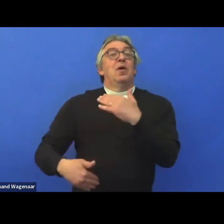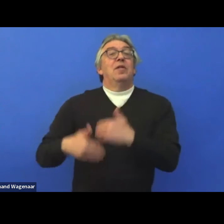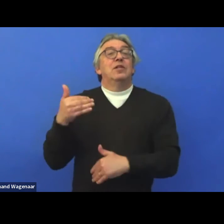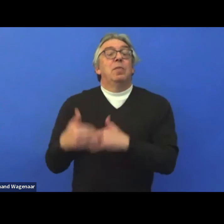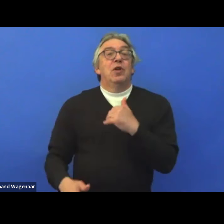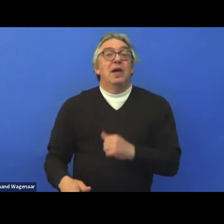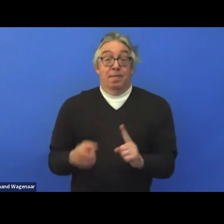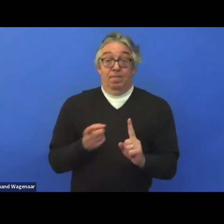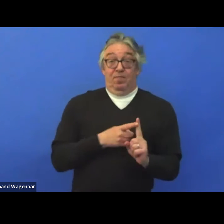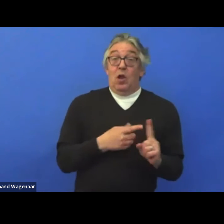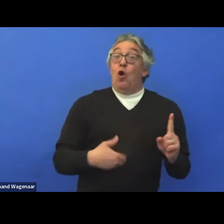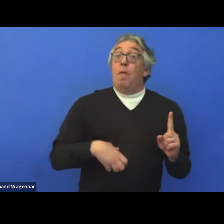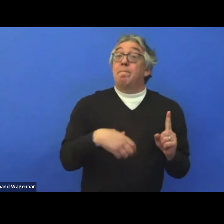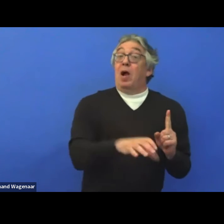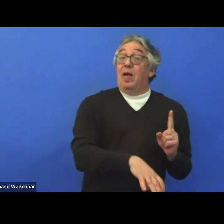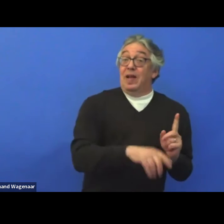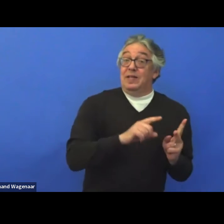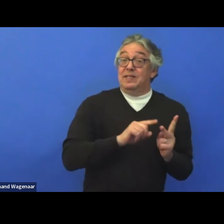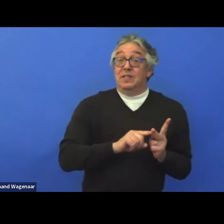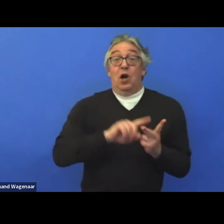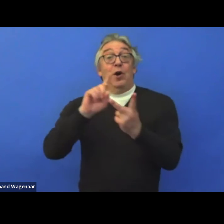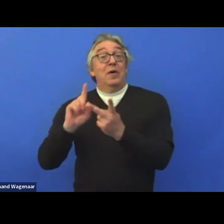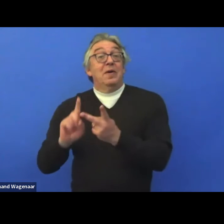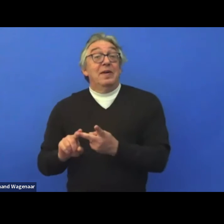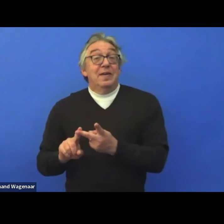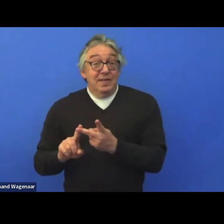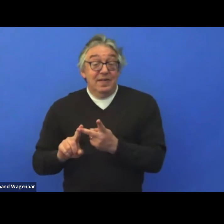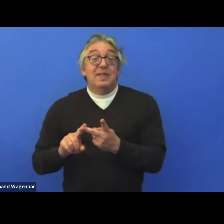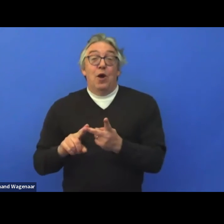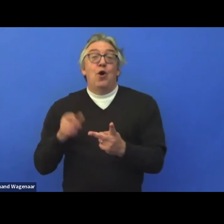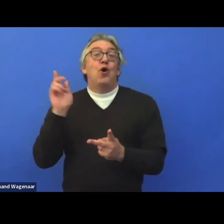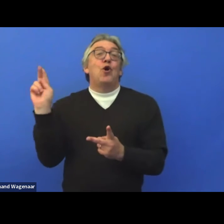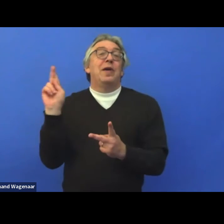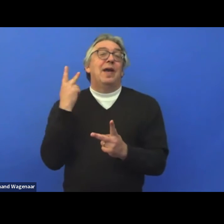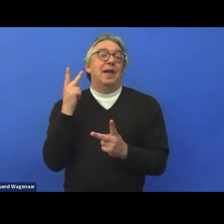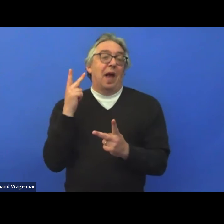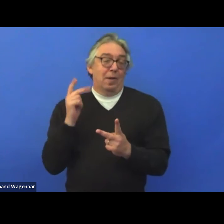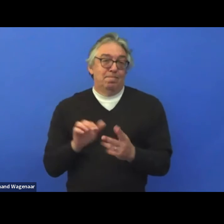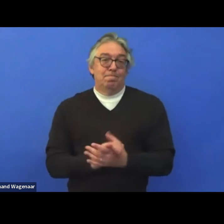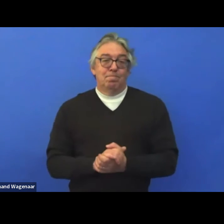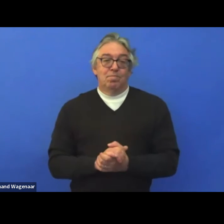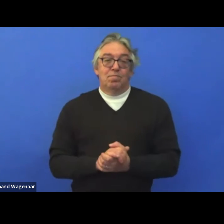One from Bangladesh and one from Kenya. We are lucky to have some personal testimonies